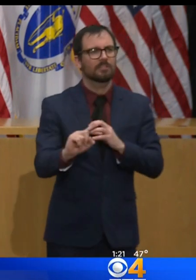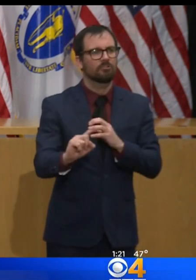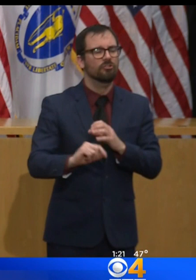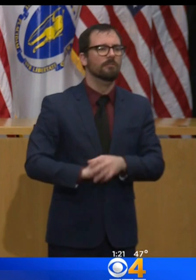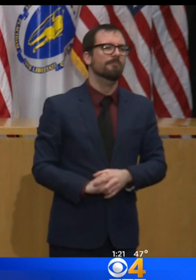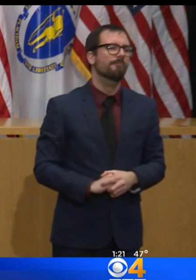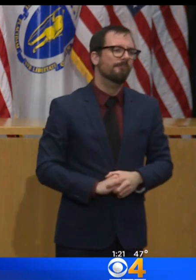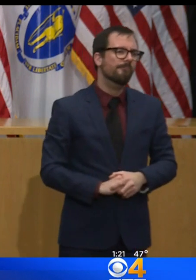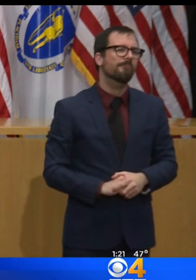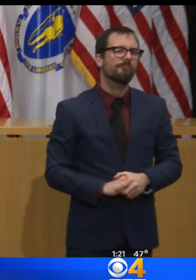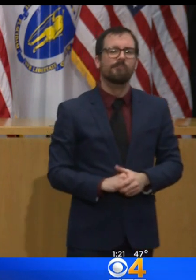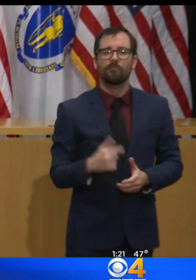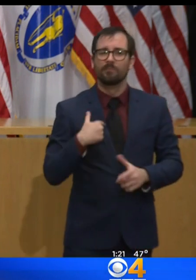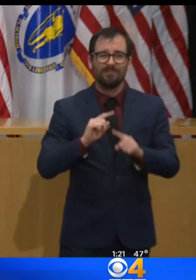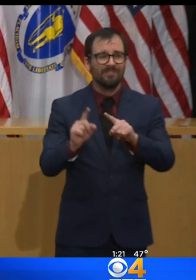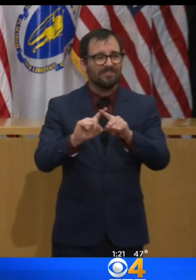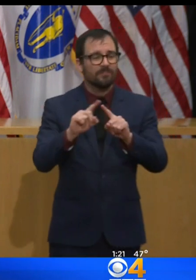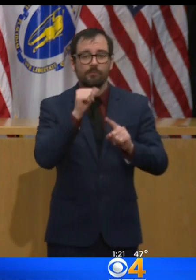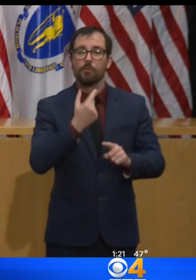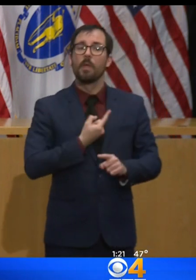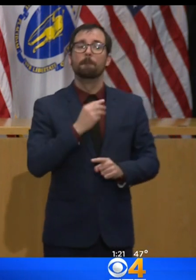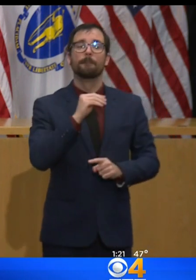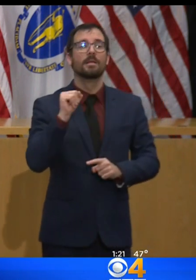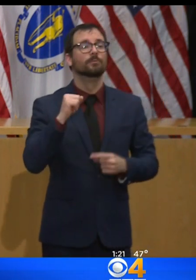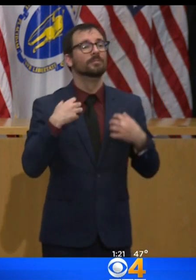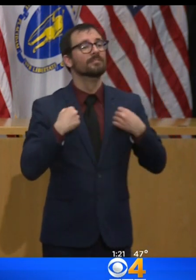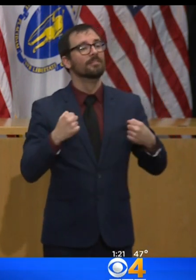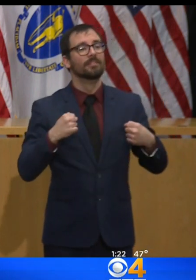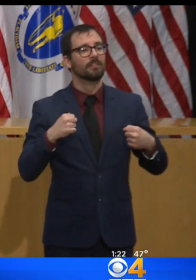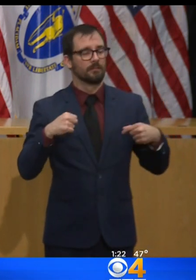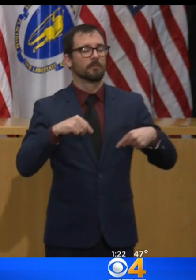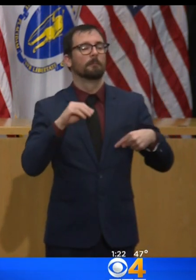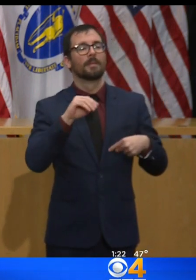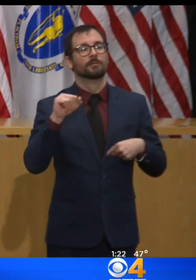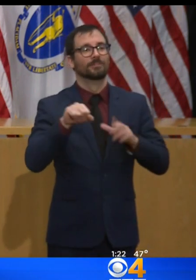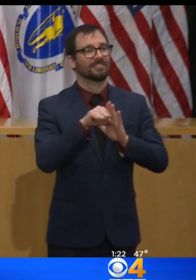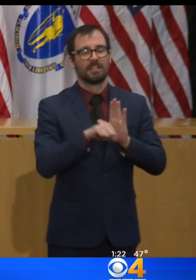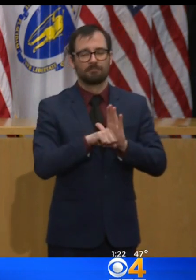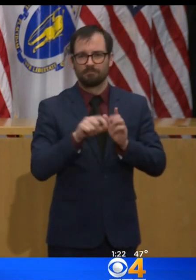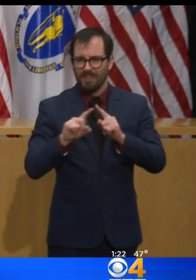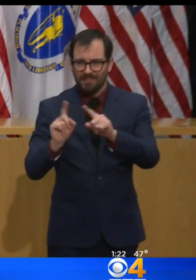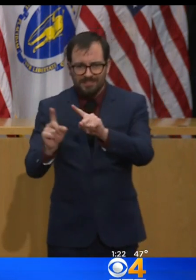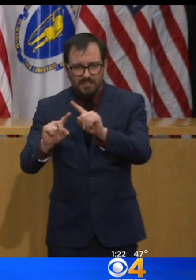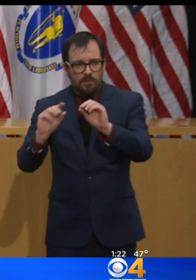COMMONWEALTH OF MASSACHUSETTS. SO WORKING WITH PARTNERS IN THE MASS HOSPITAL